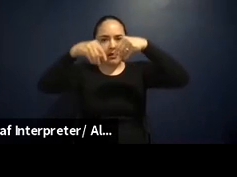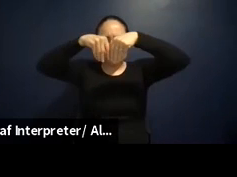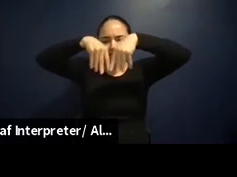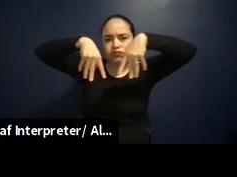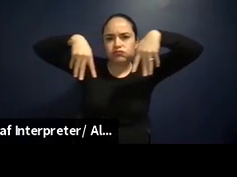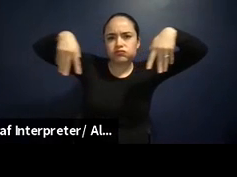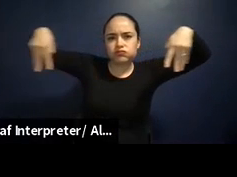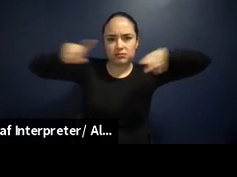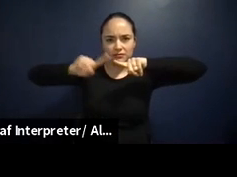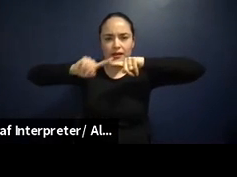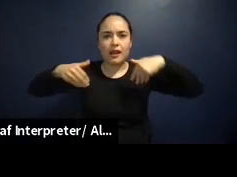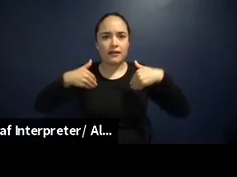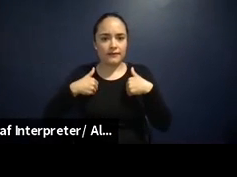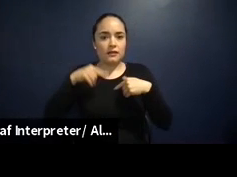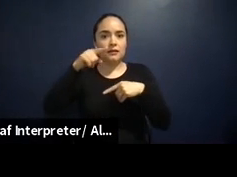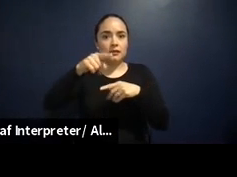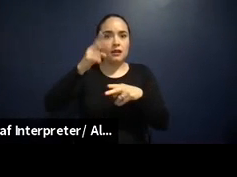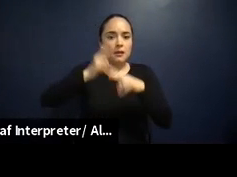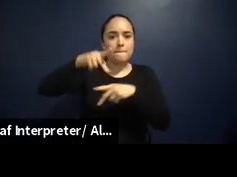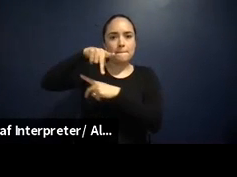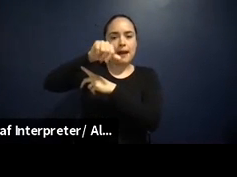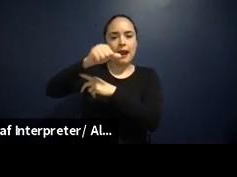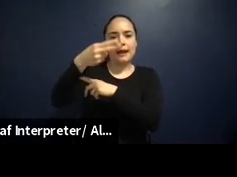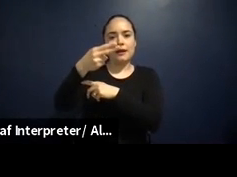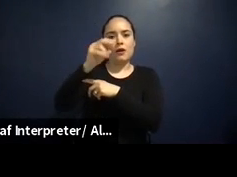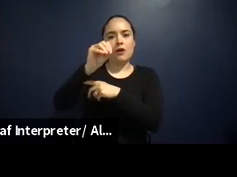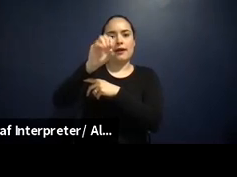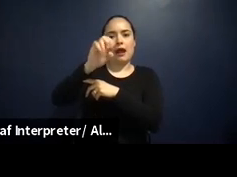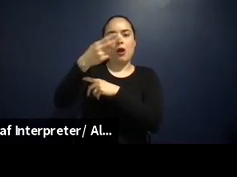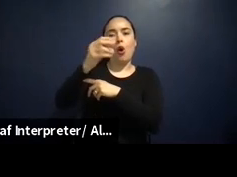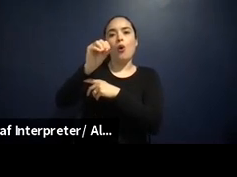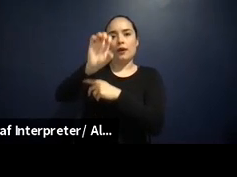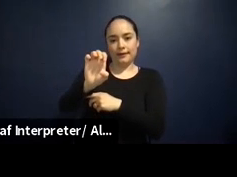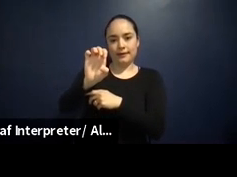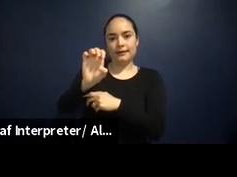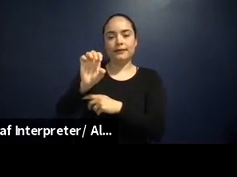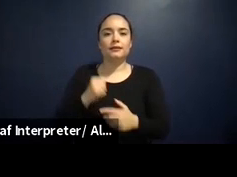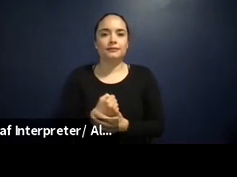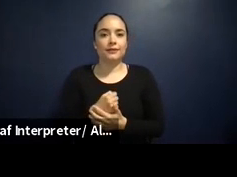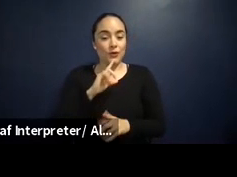and that's just a fun name to say, and it's from how it crystallized. So it's forming these